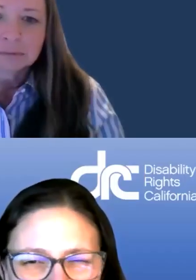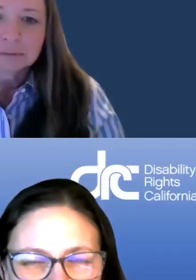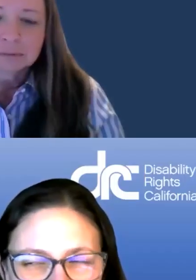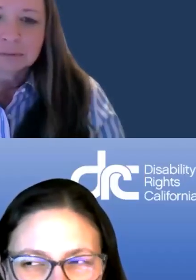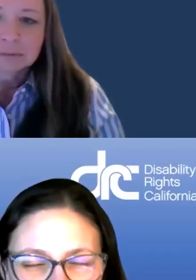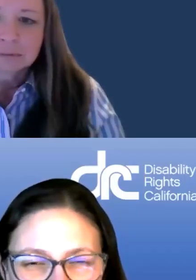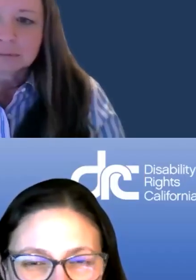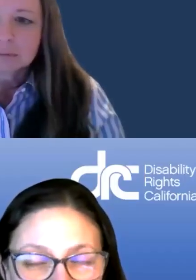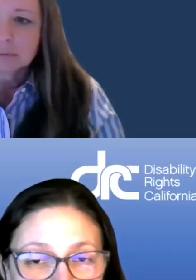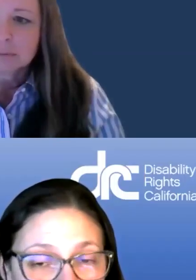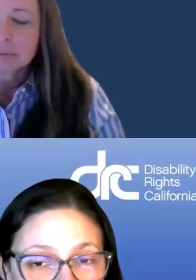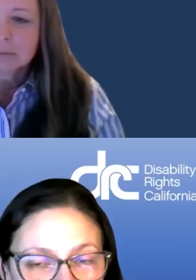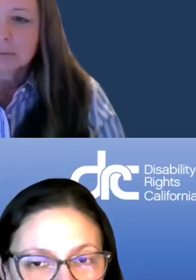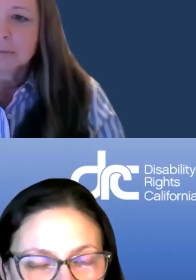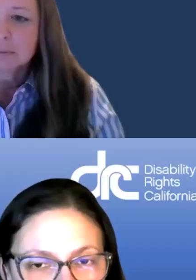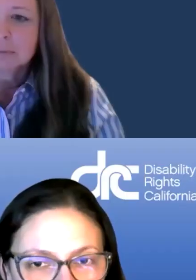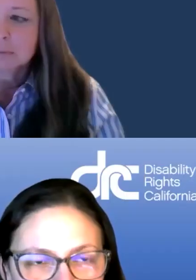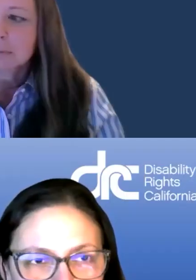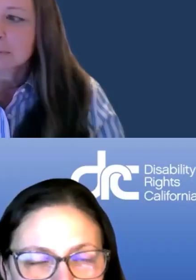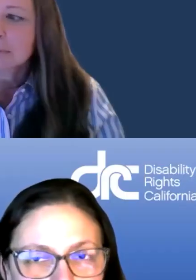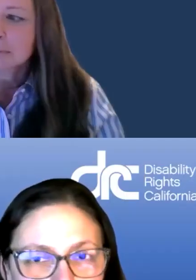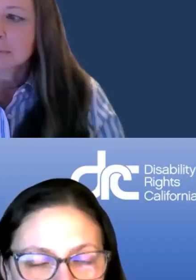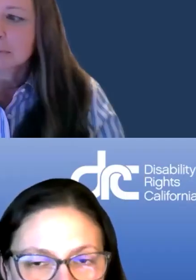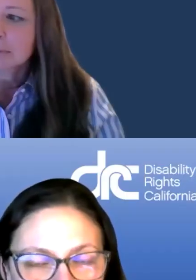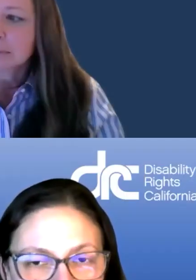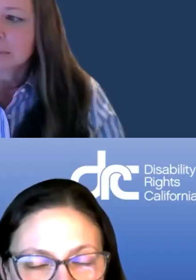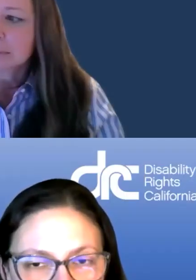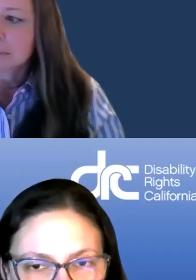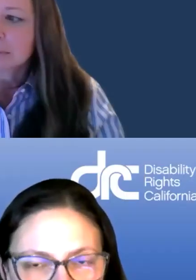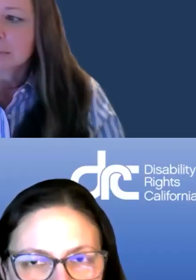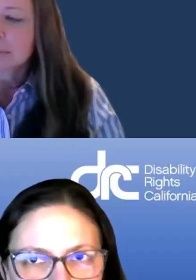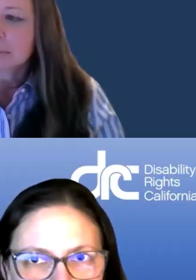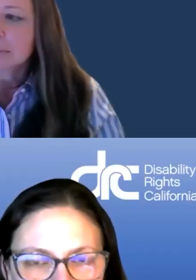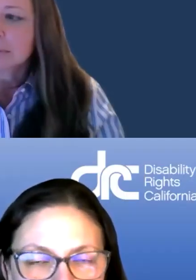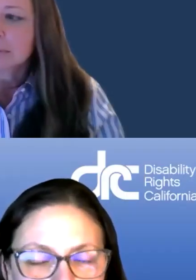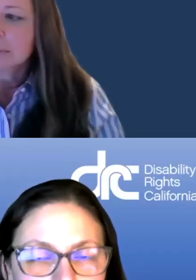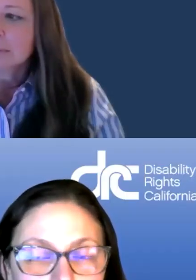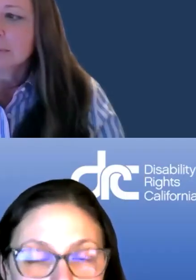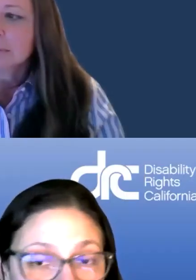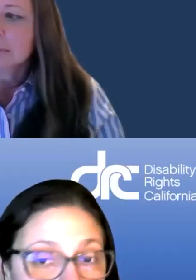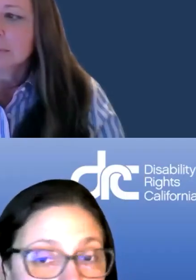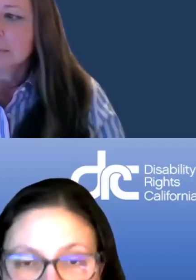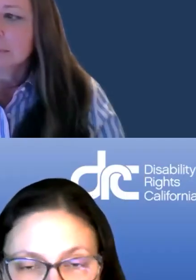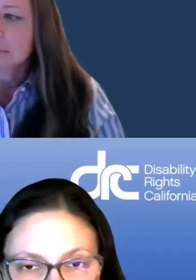believe it was either since January 1st, 2025, or since March 1st, 2025 were dismissed,